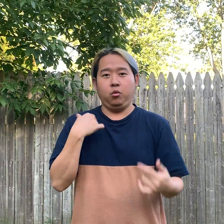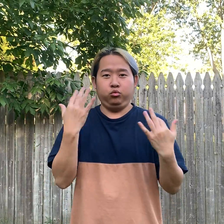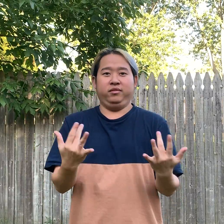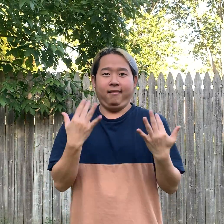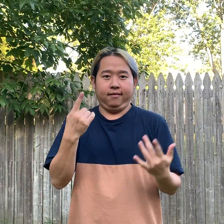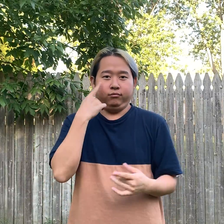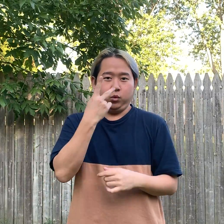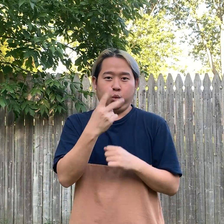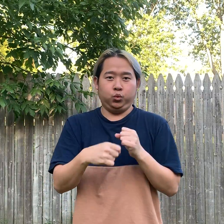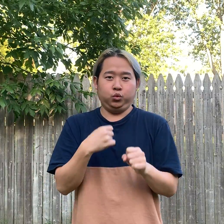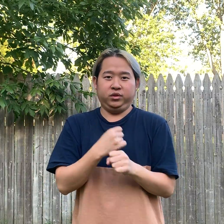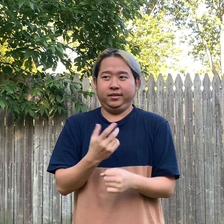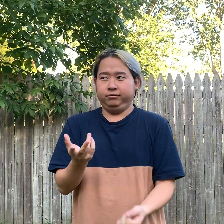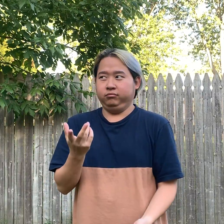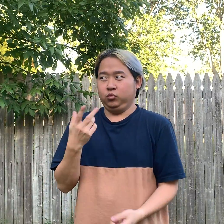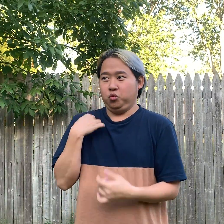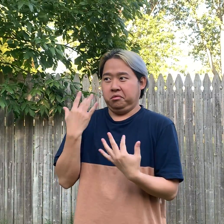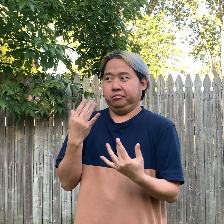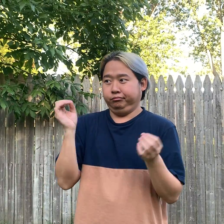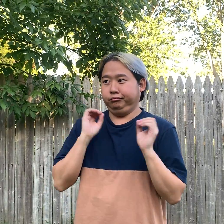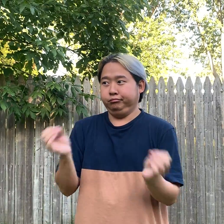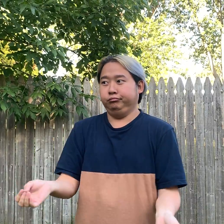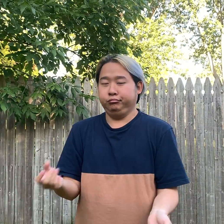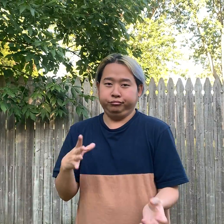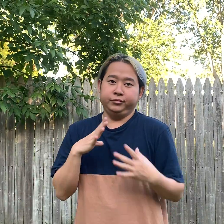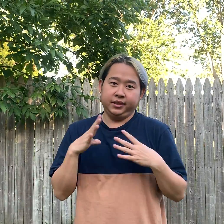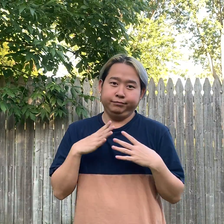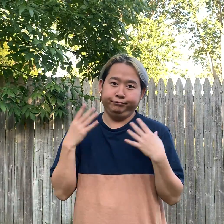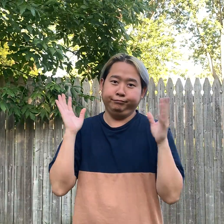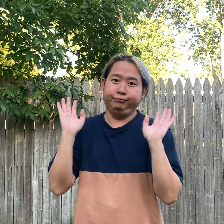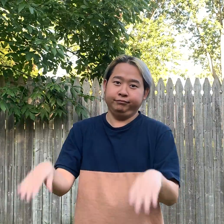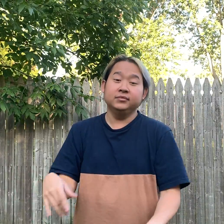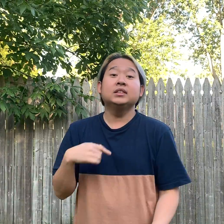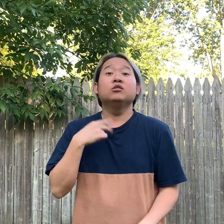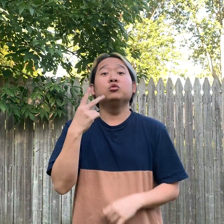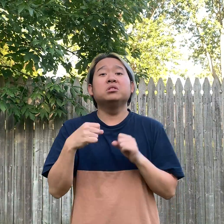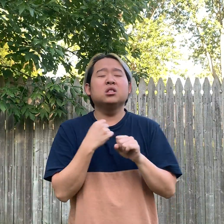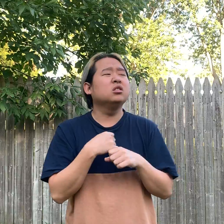After two years of waiting to take advantage of the scholarship offer, it turned out it wasn't meant to be.